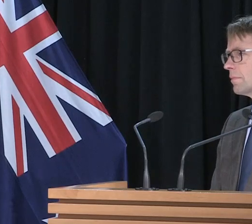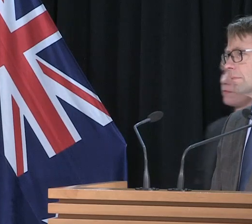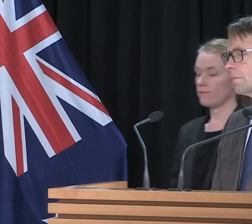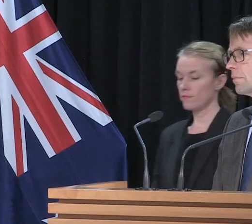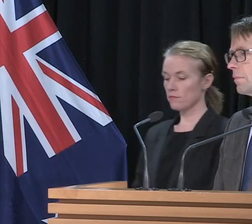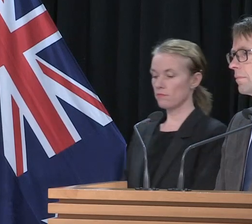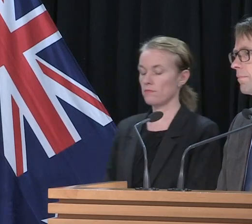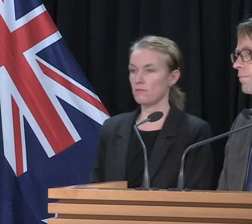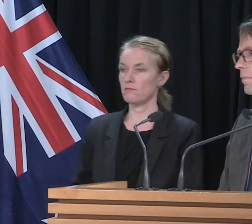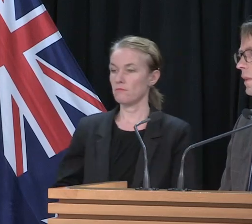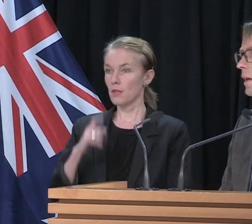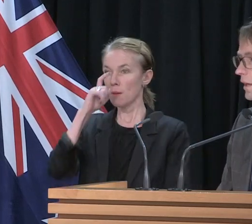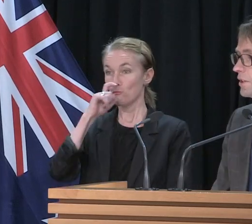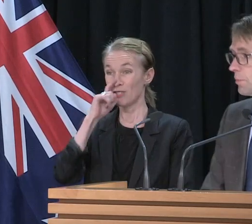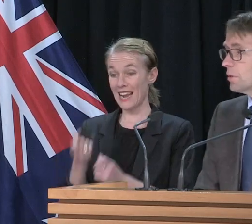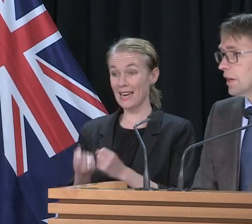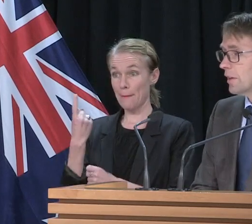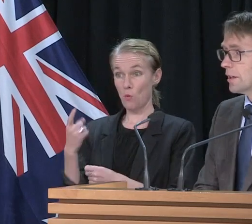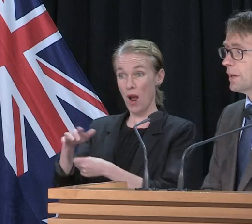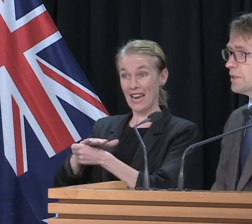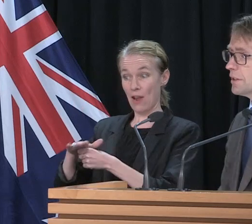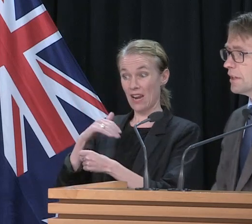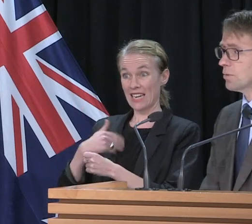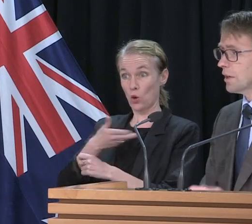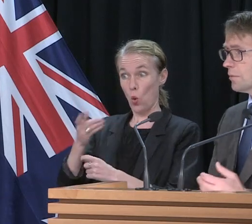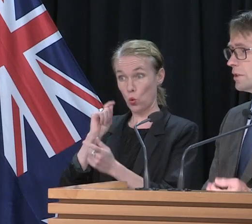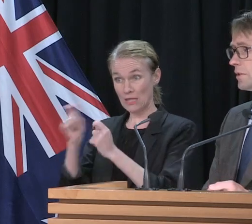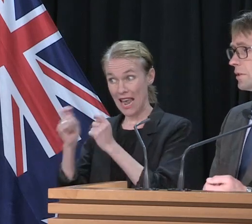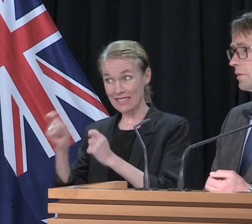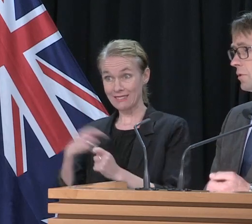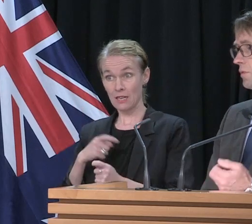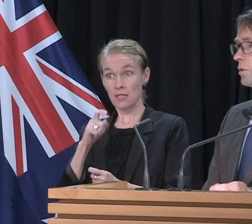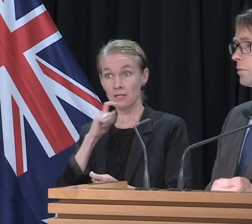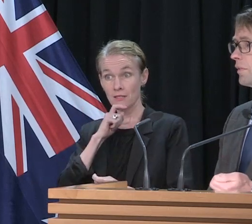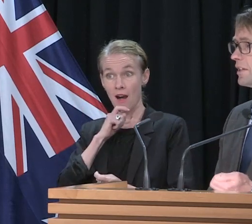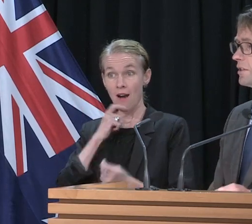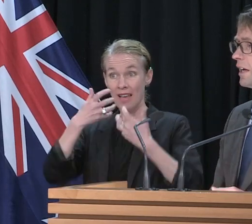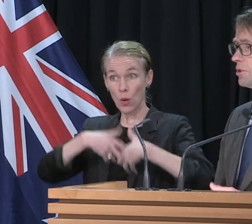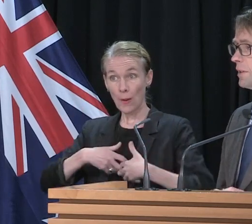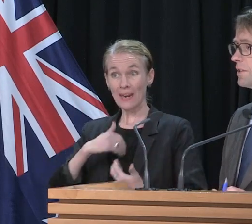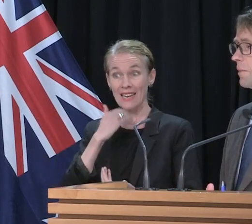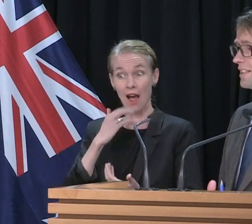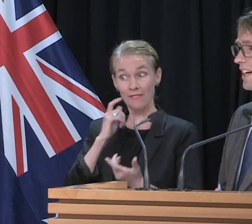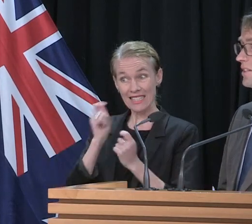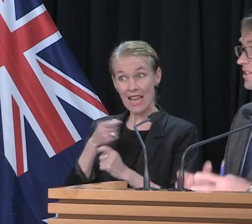been. >> The situation we needed, say, neighbourhood-wide testing, we have the capacity to do that